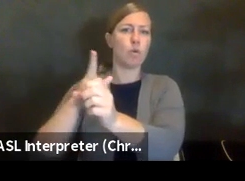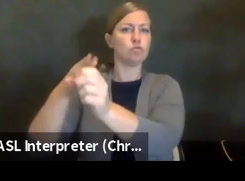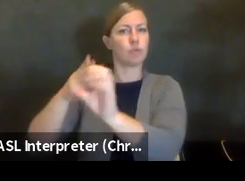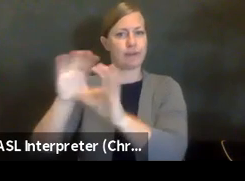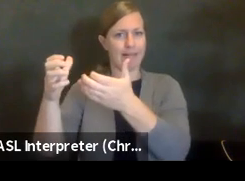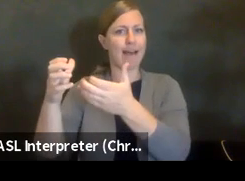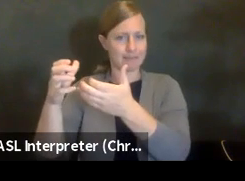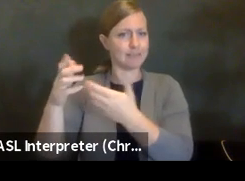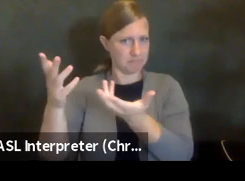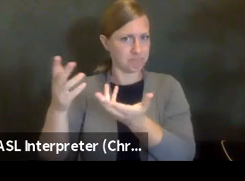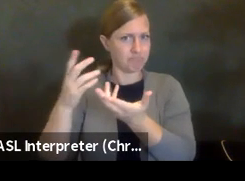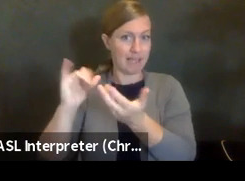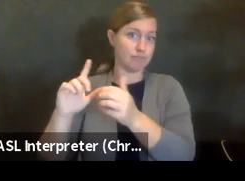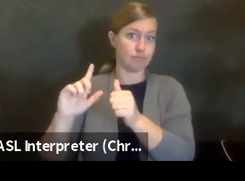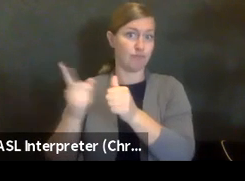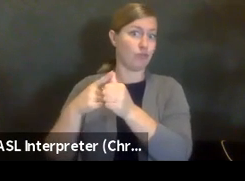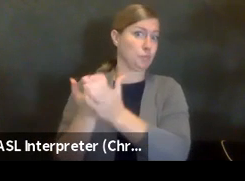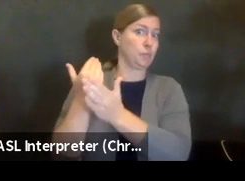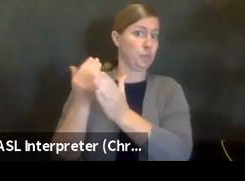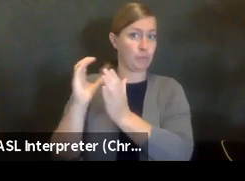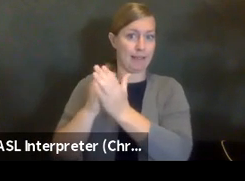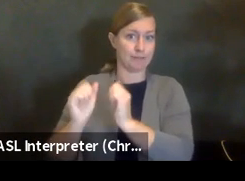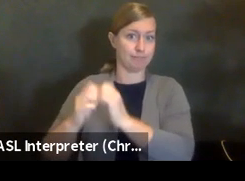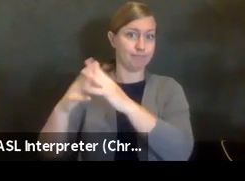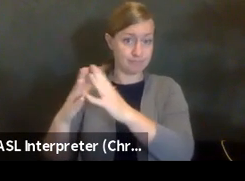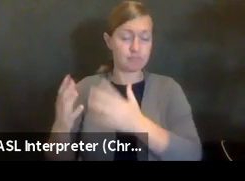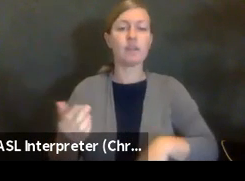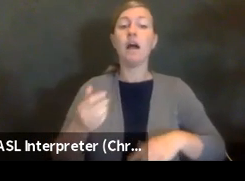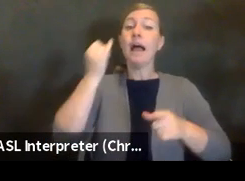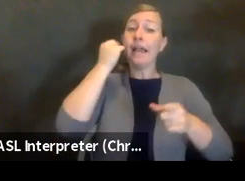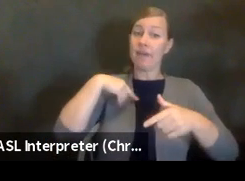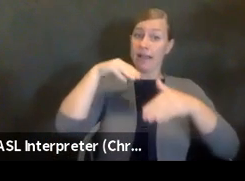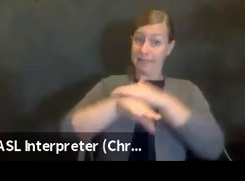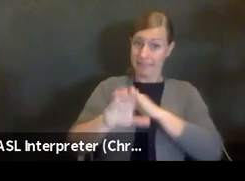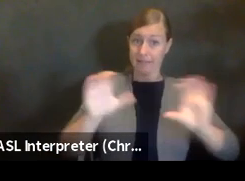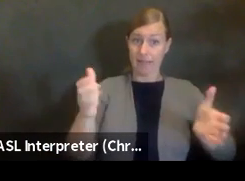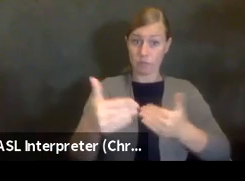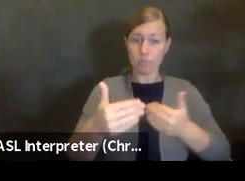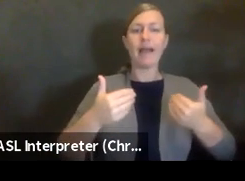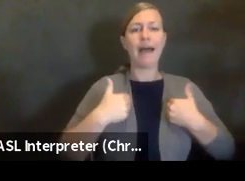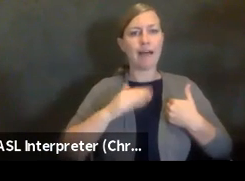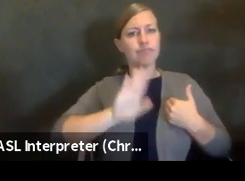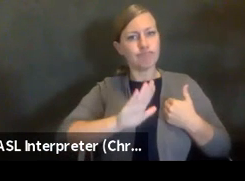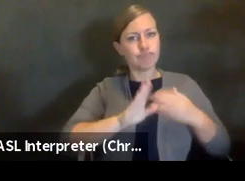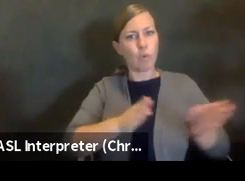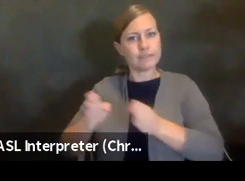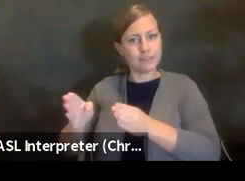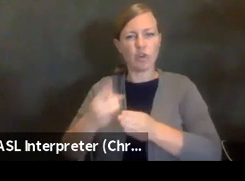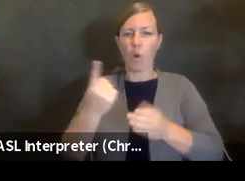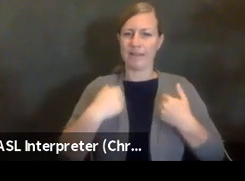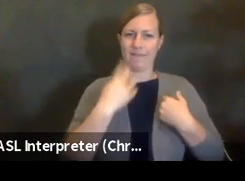Katherine Livick - ESD 112: If I'm inside my classroom. There's organization within the classroom. Remember, we always have the stream.